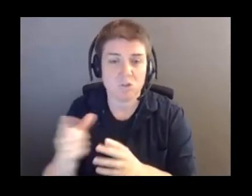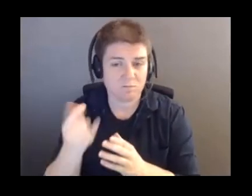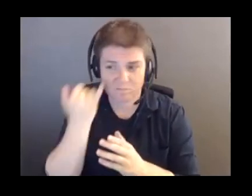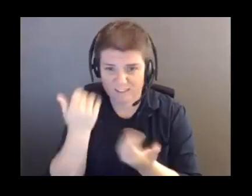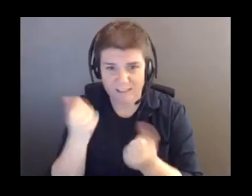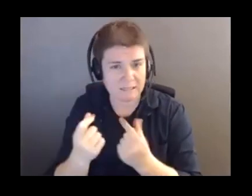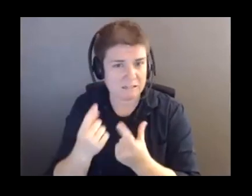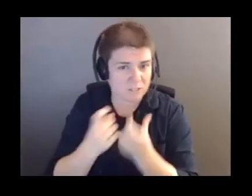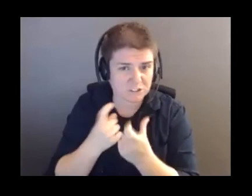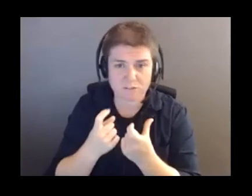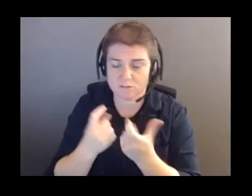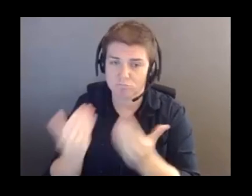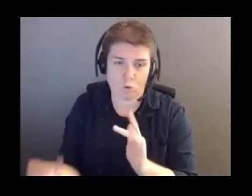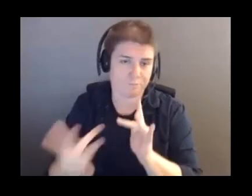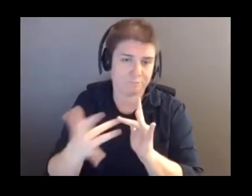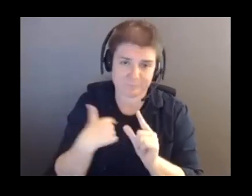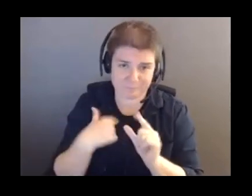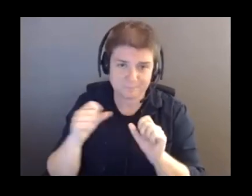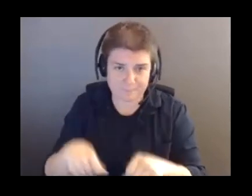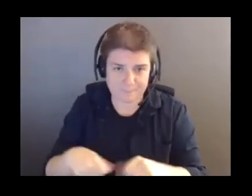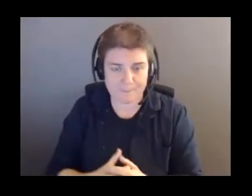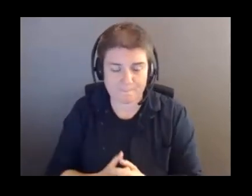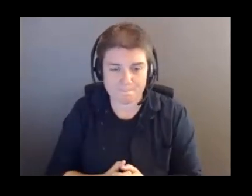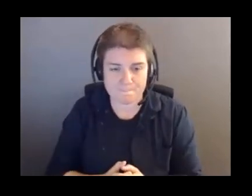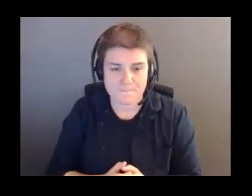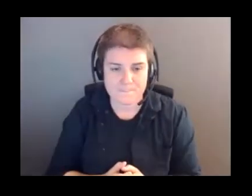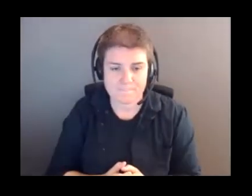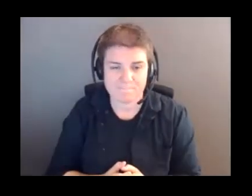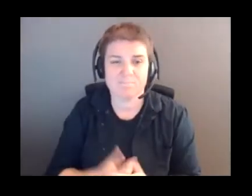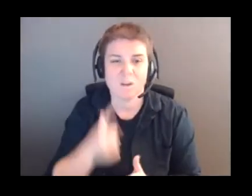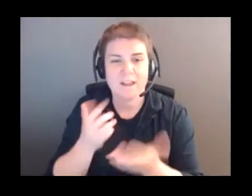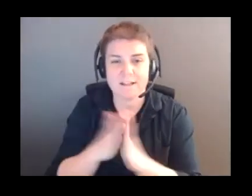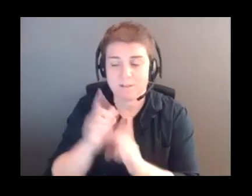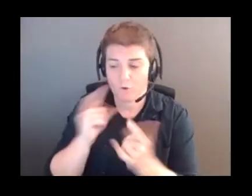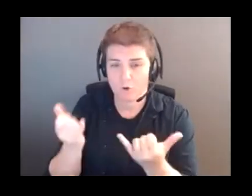questions, should you have any. You'll be asked for your current contact information,